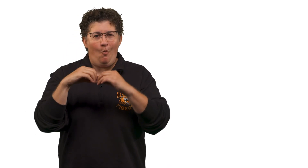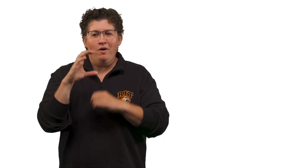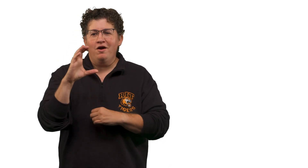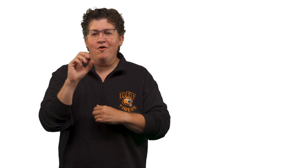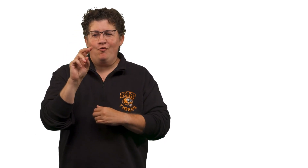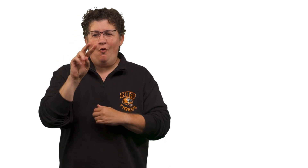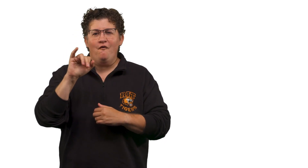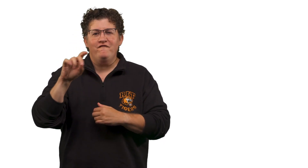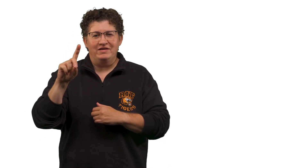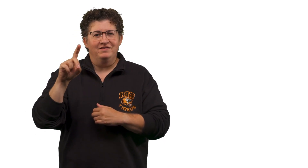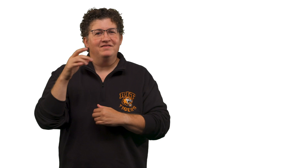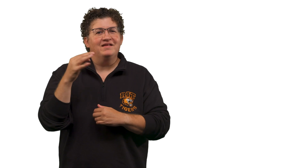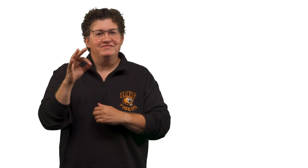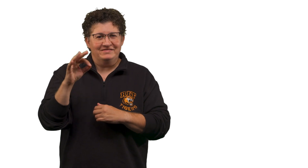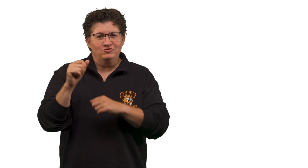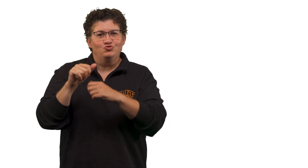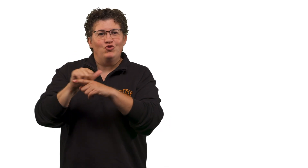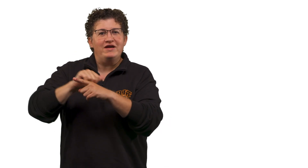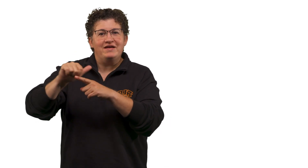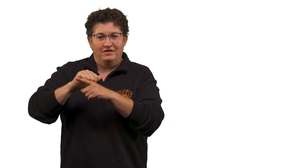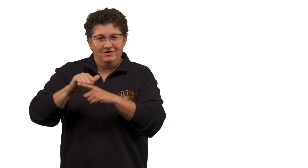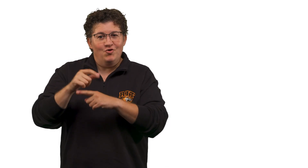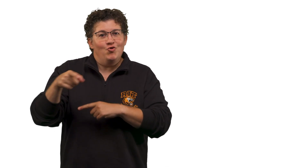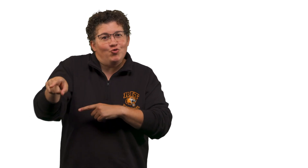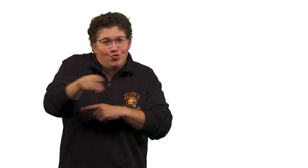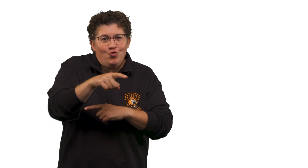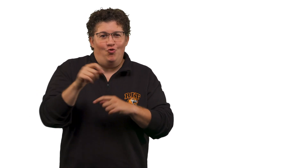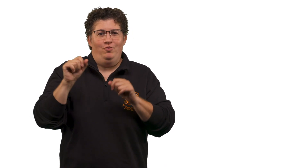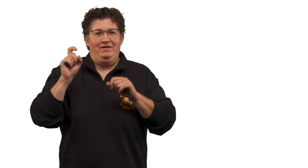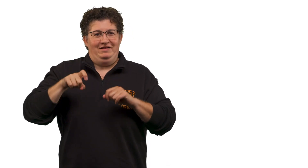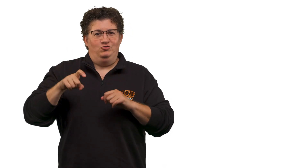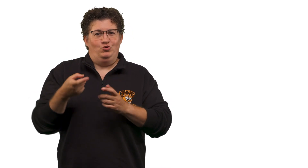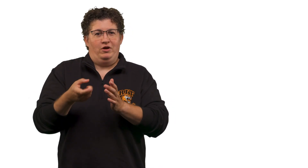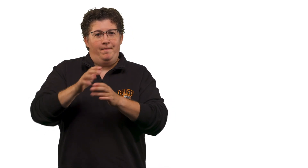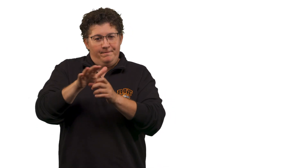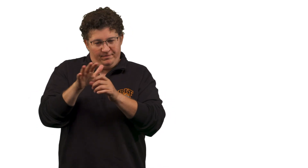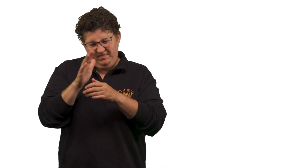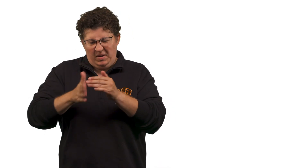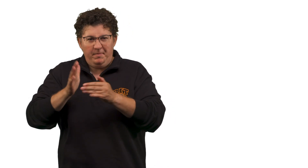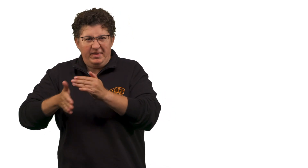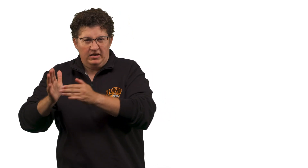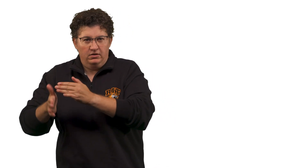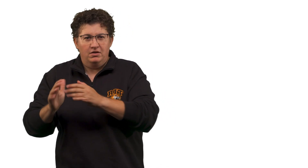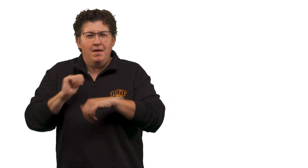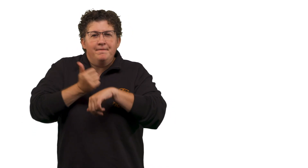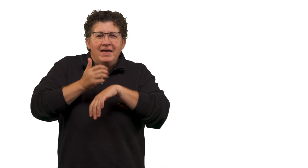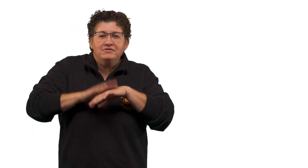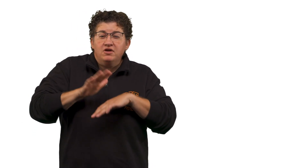There may be additional COVID-19 trainings you will be required to complete based on